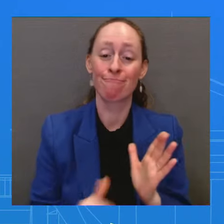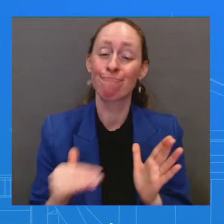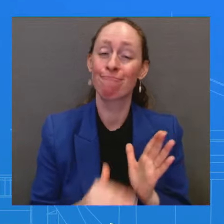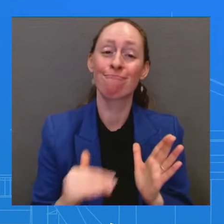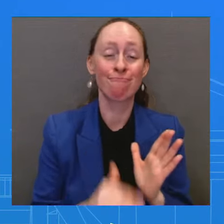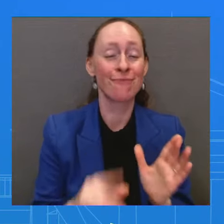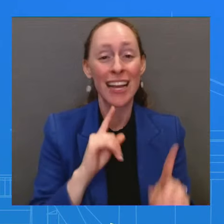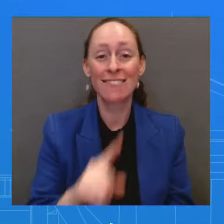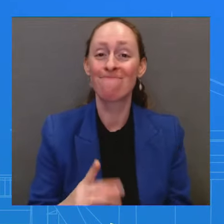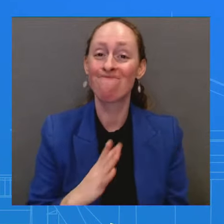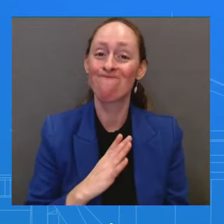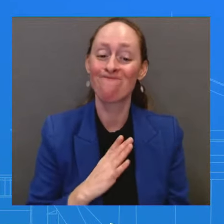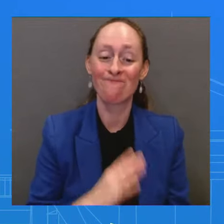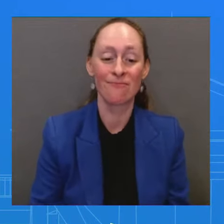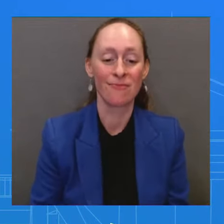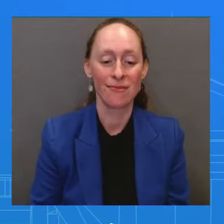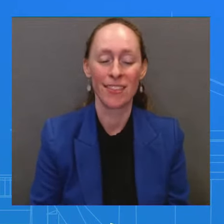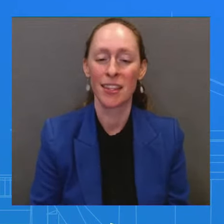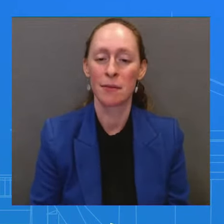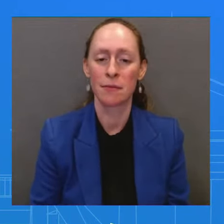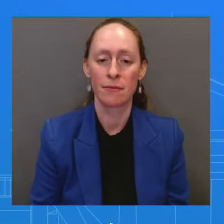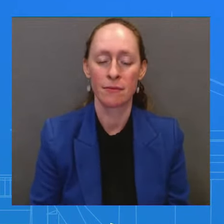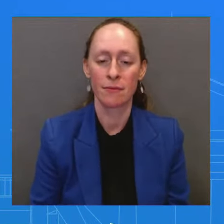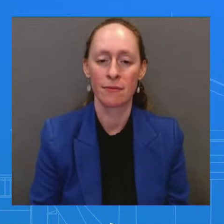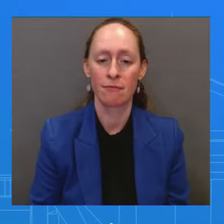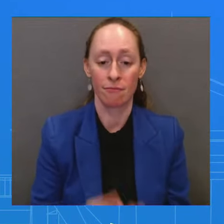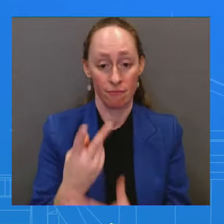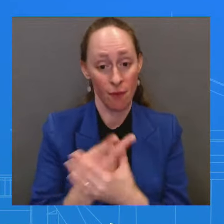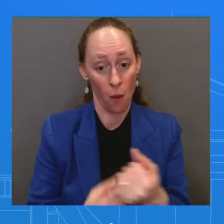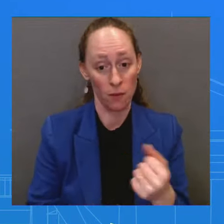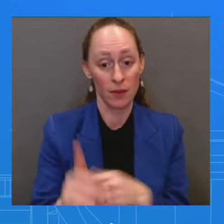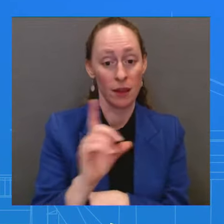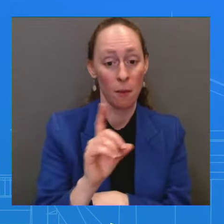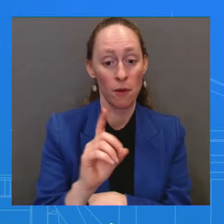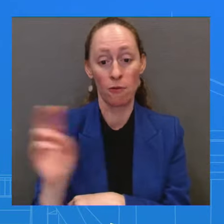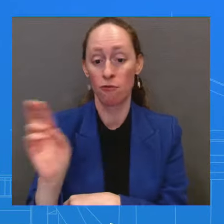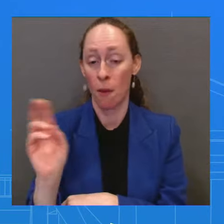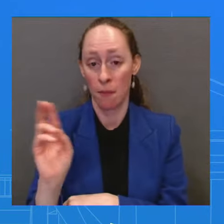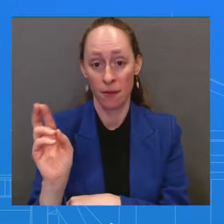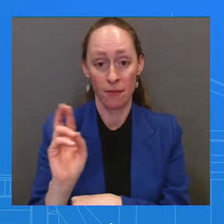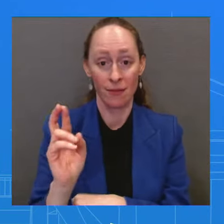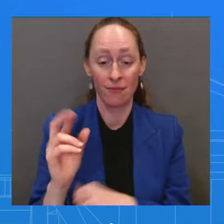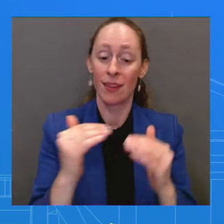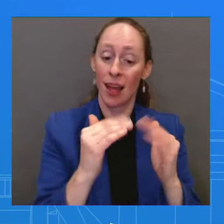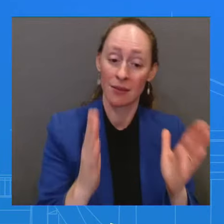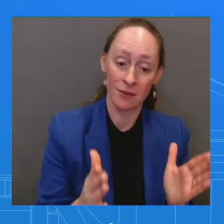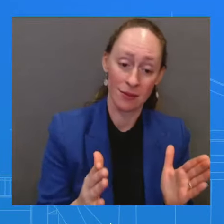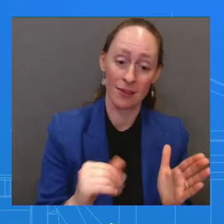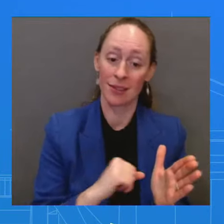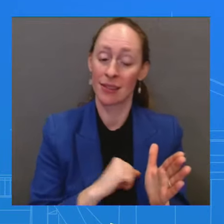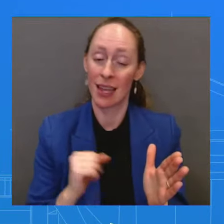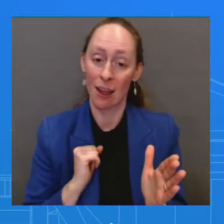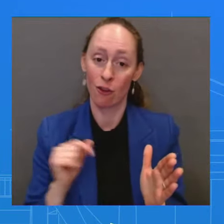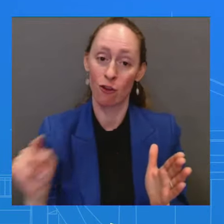both Republicans and Democrat, what we heard from senators both Republicans and Democrats have said -- have said that they want to continue the support in Ukraine